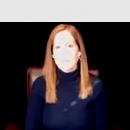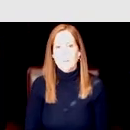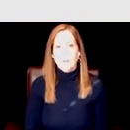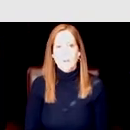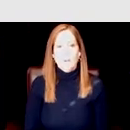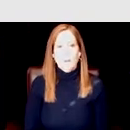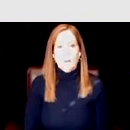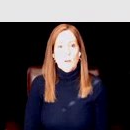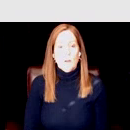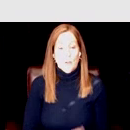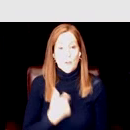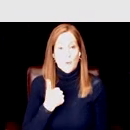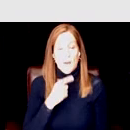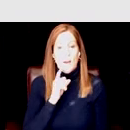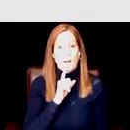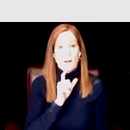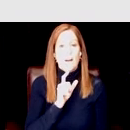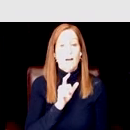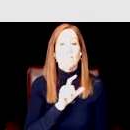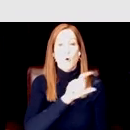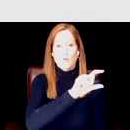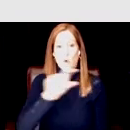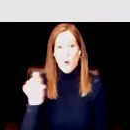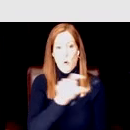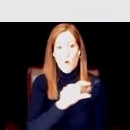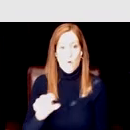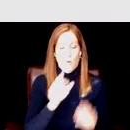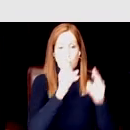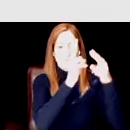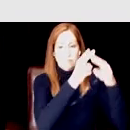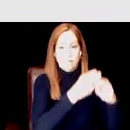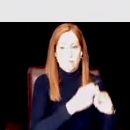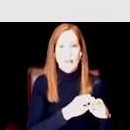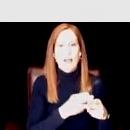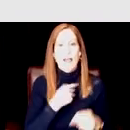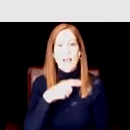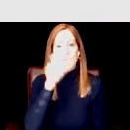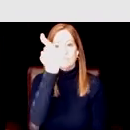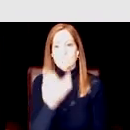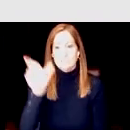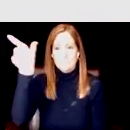and we've got our column headings here. At the intersection of the two,